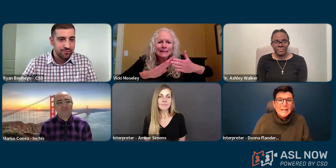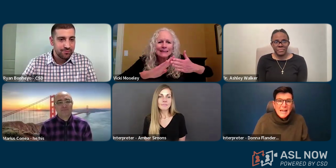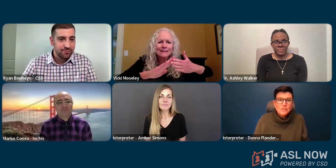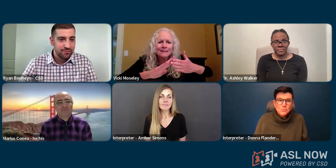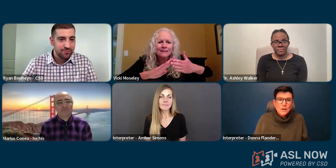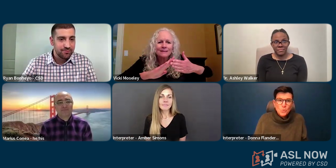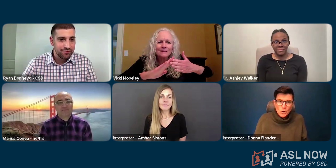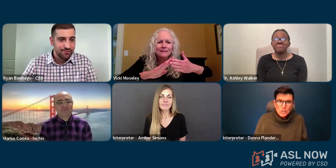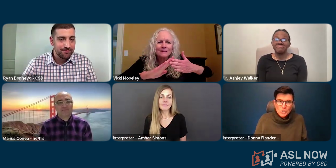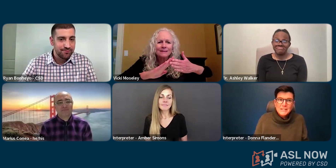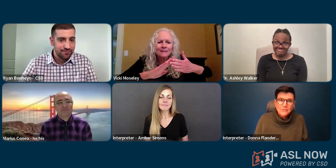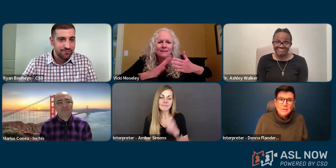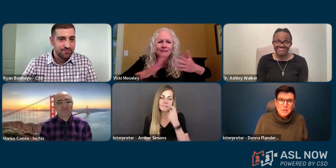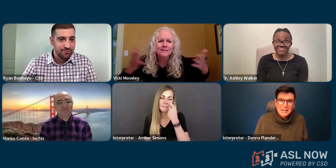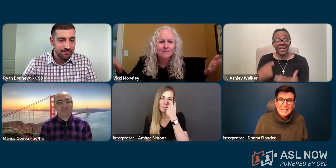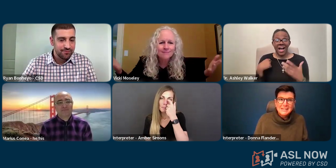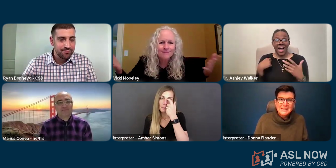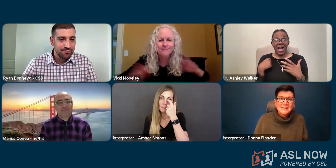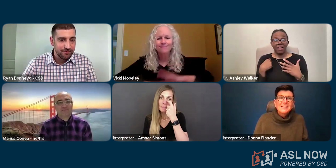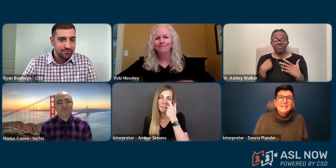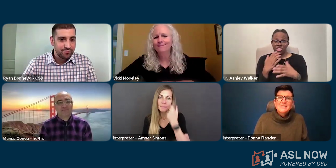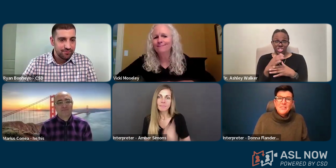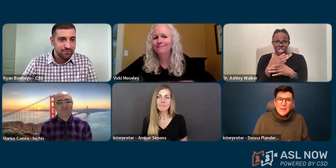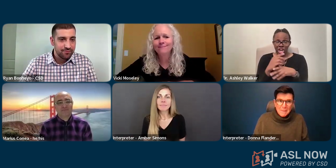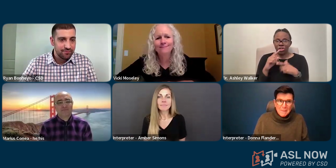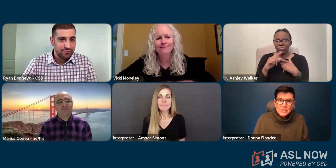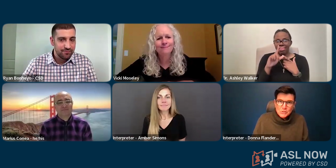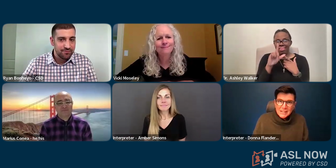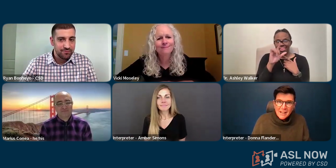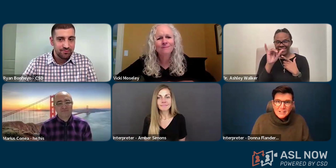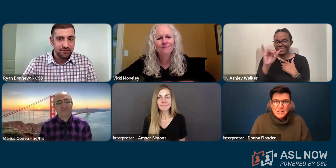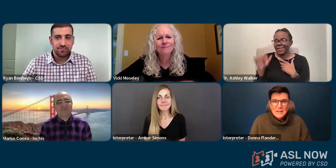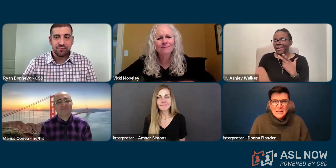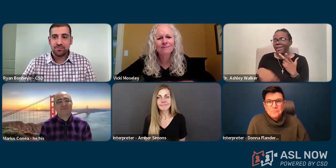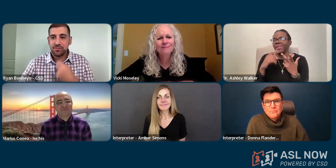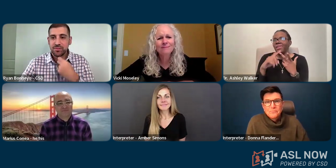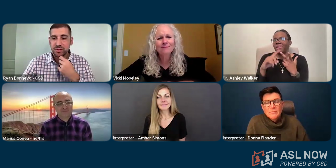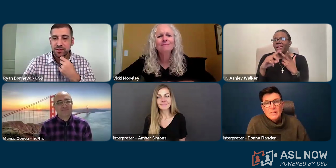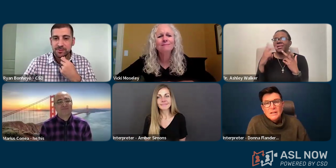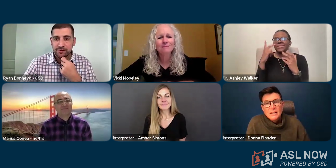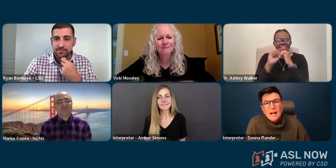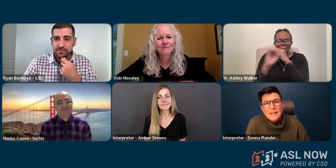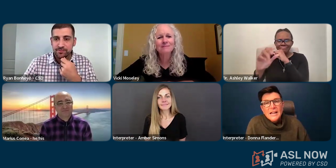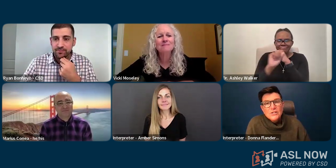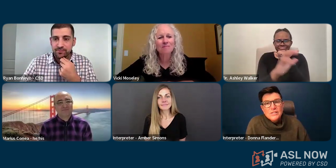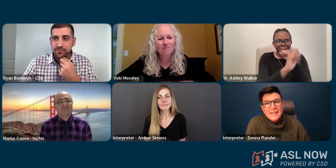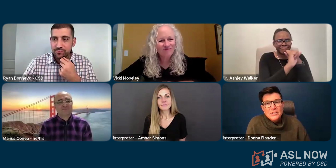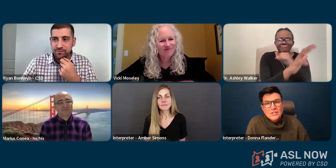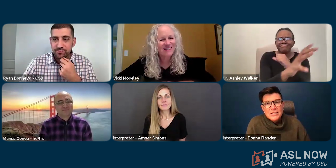We have to spread the word to the deaf community about this new technology. Yeah, there's that.